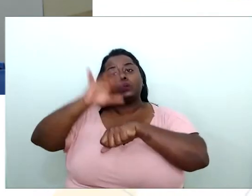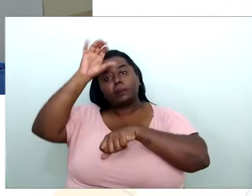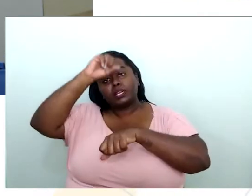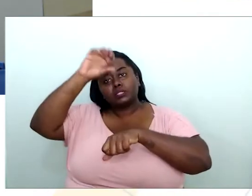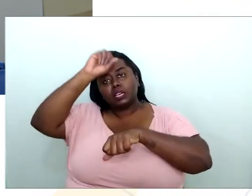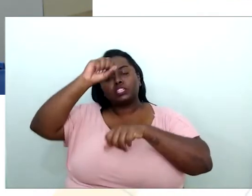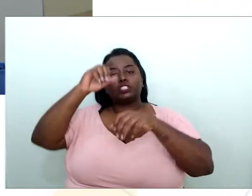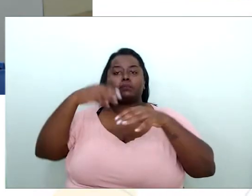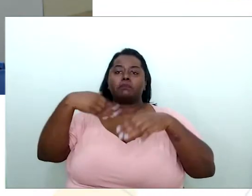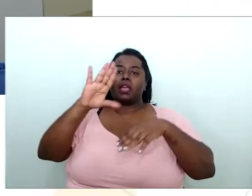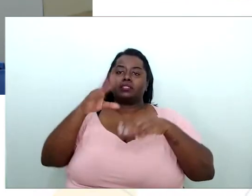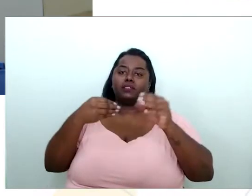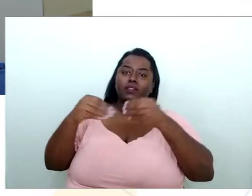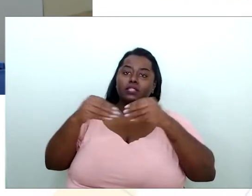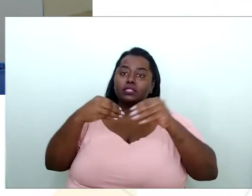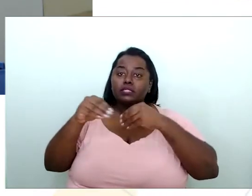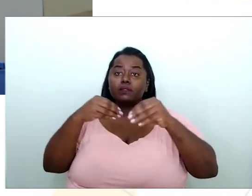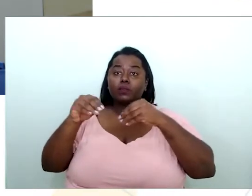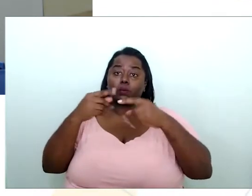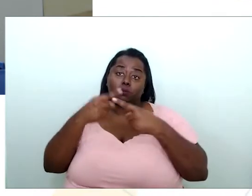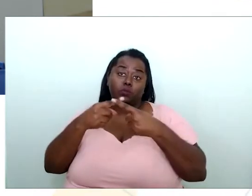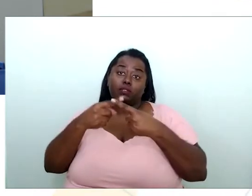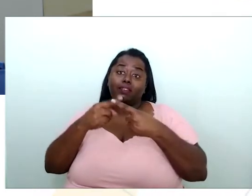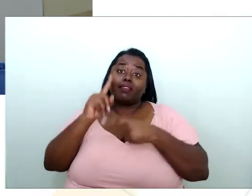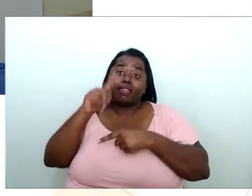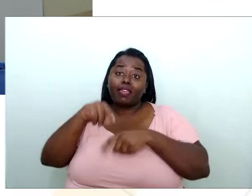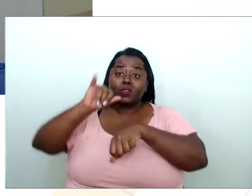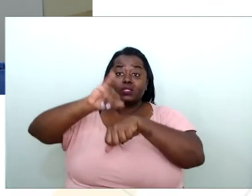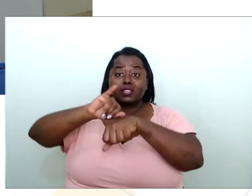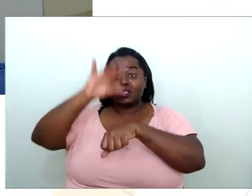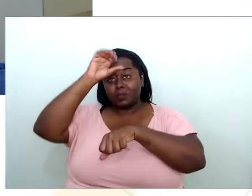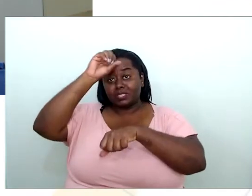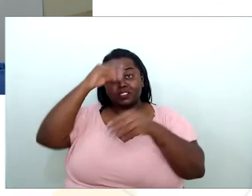for example, because that's what the center flexible learning does it,